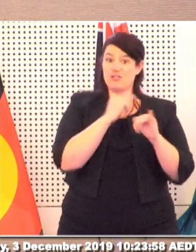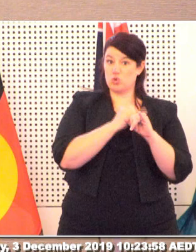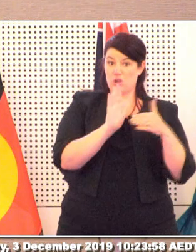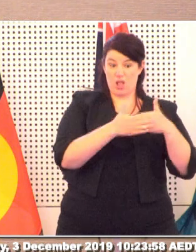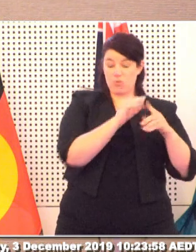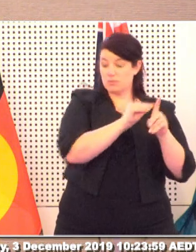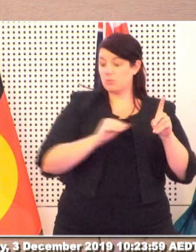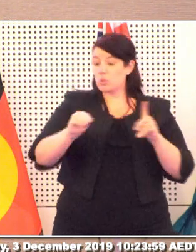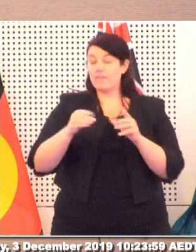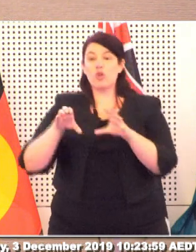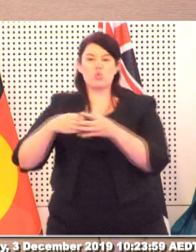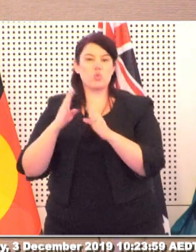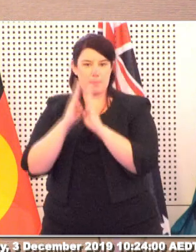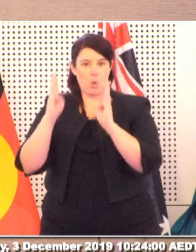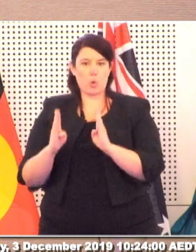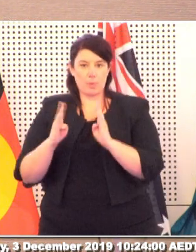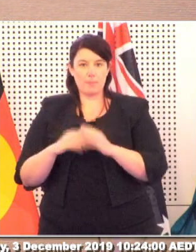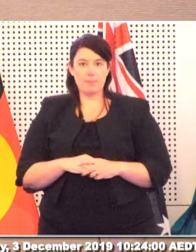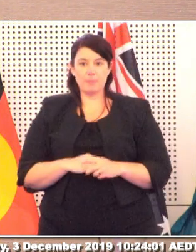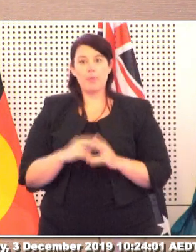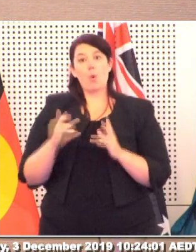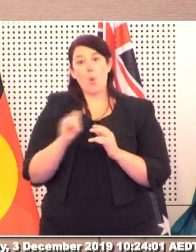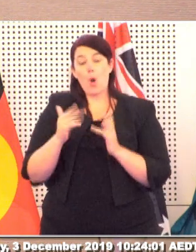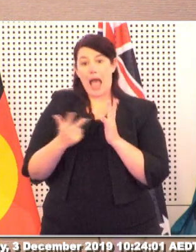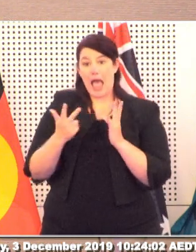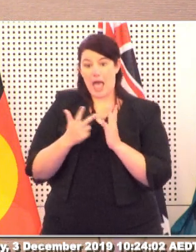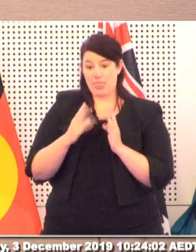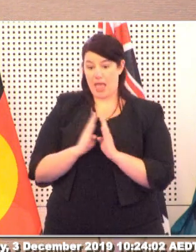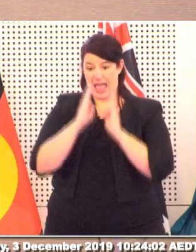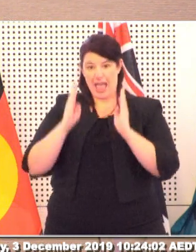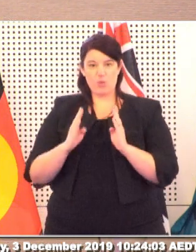But in some cases, other facilities were built that were larger than group homes.